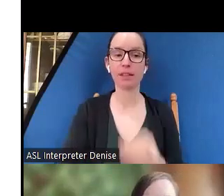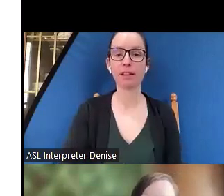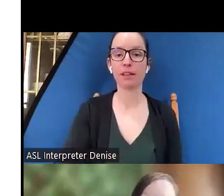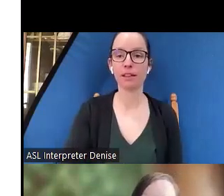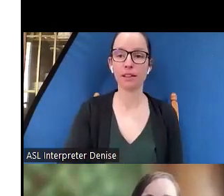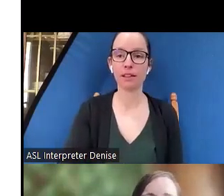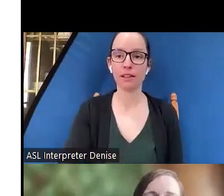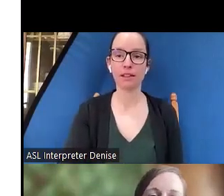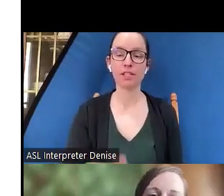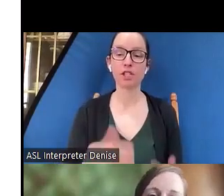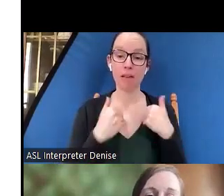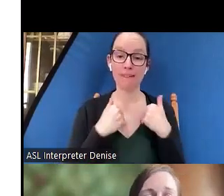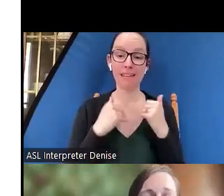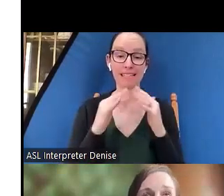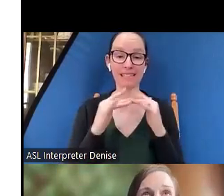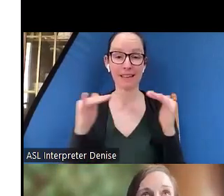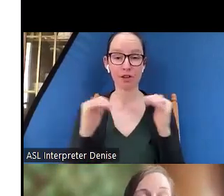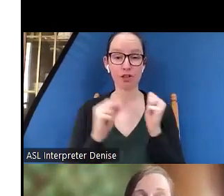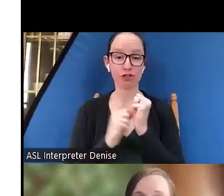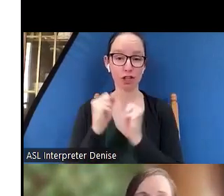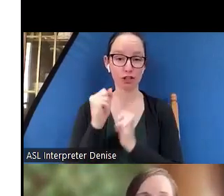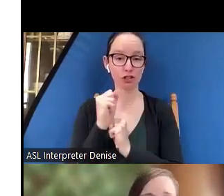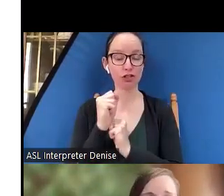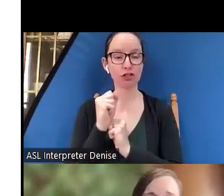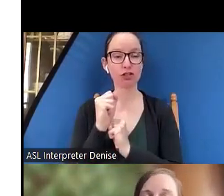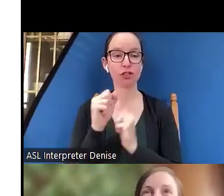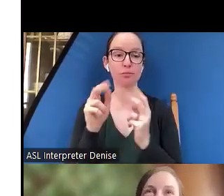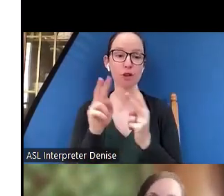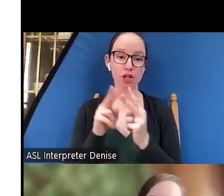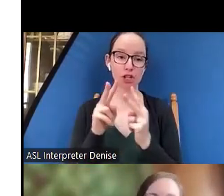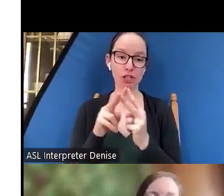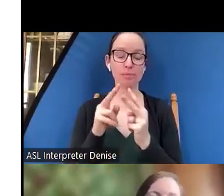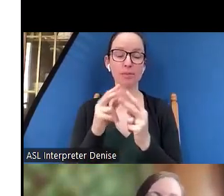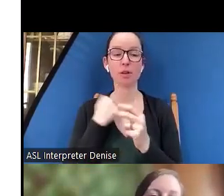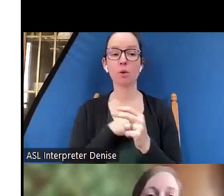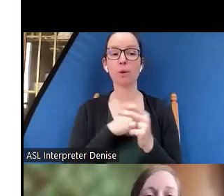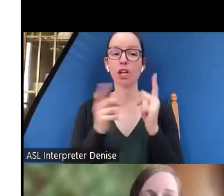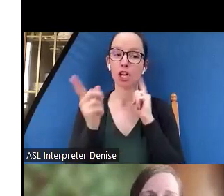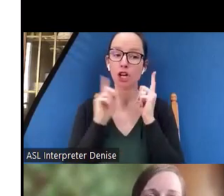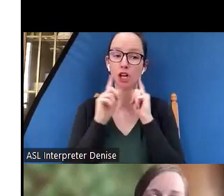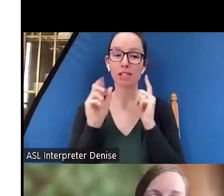in partnerships. We heard SAS programs or SAS projects are quite flexible in some ways.